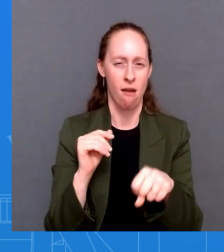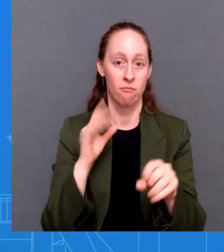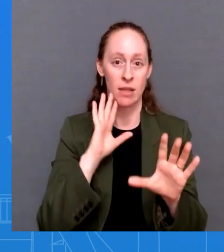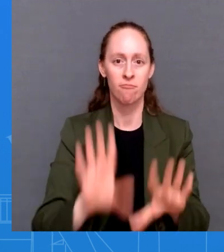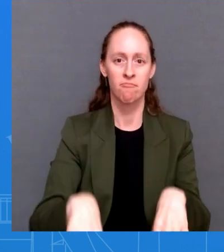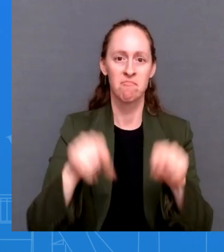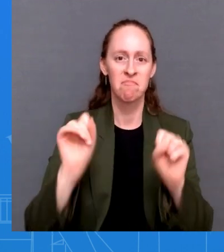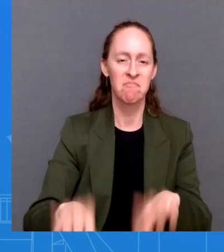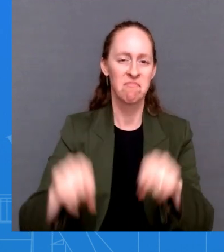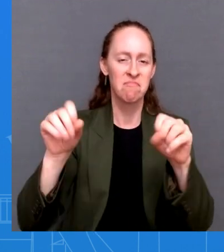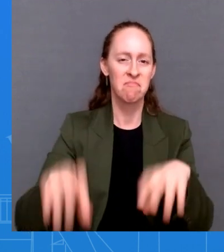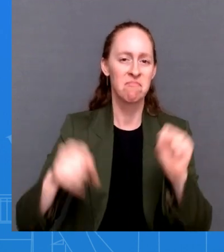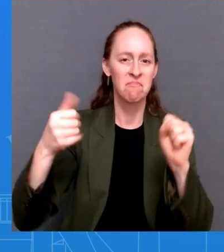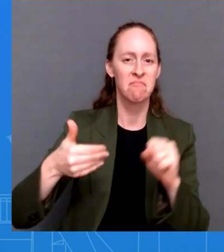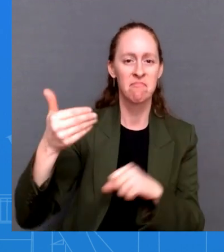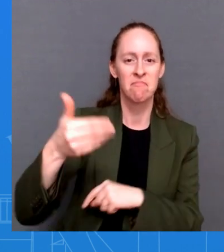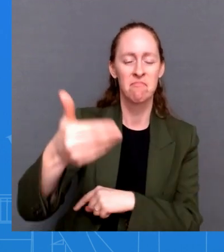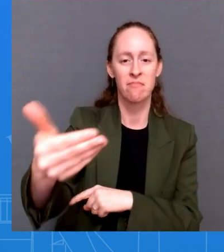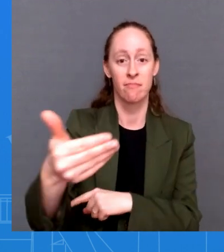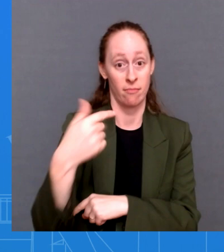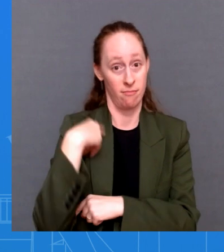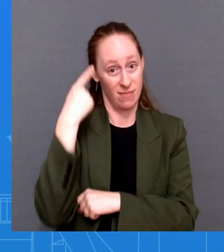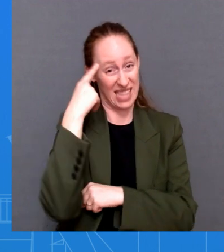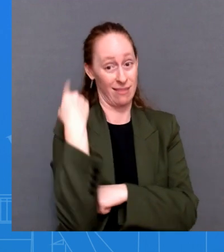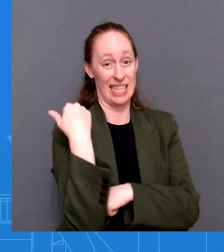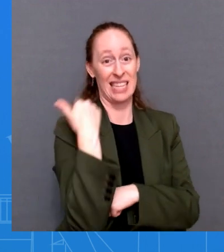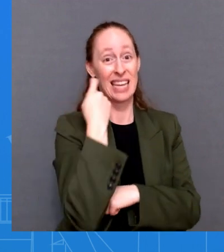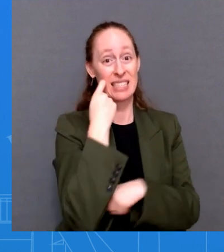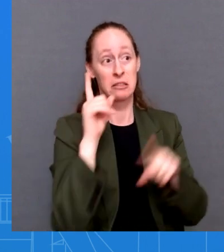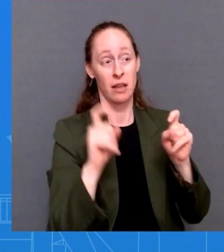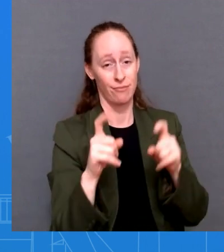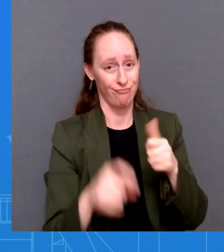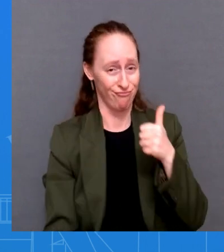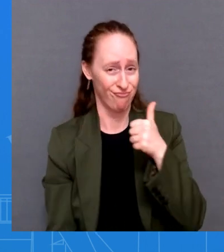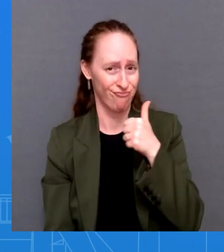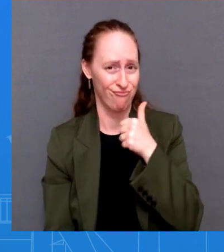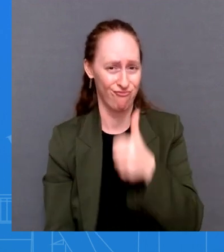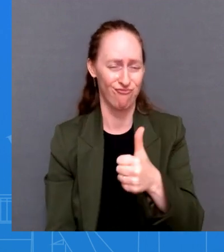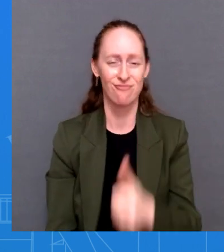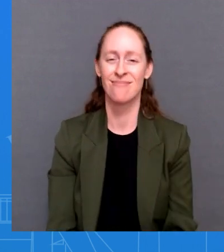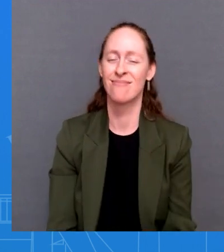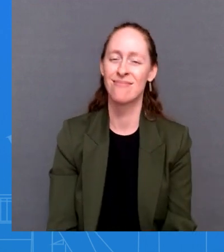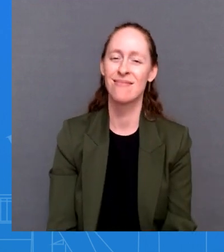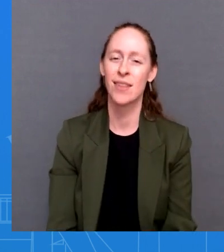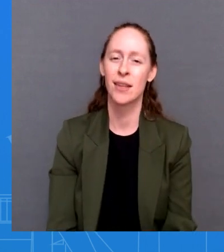and say, you know, we got because of this pilot, we got 540 people who are otherwise potentially